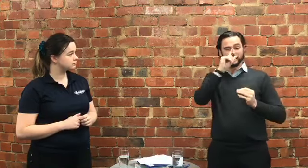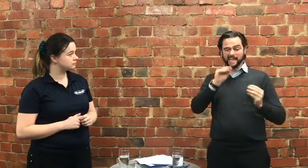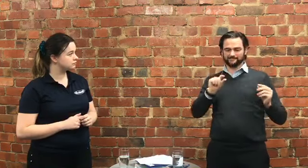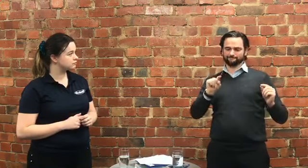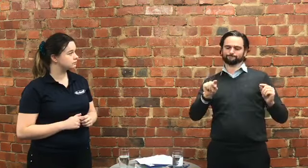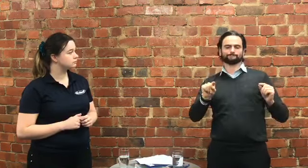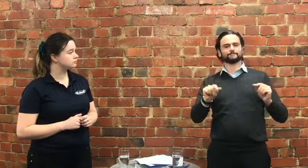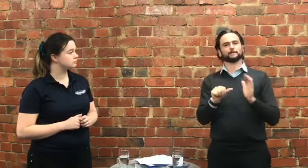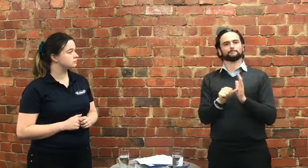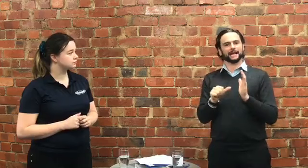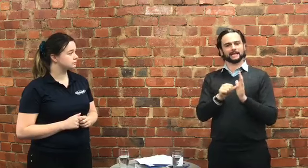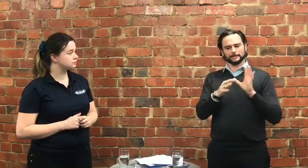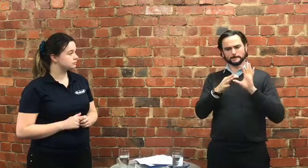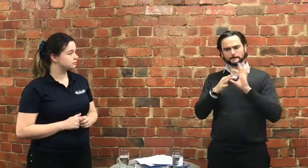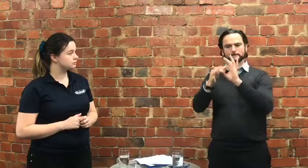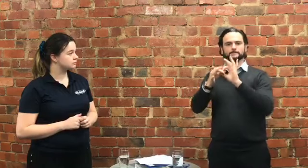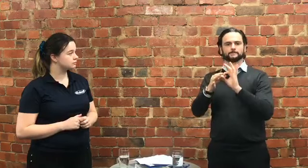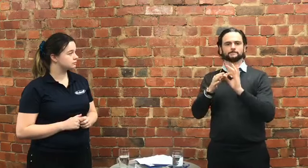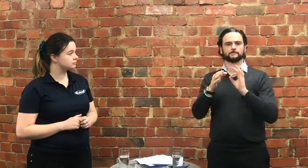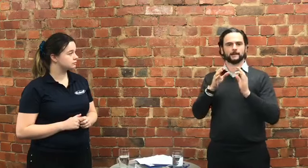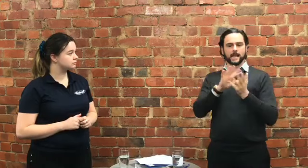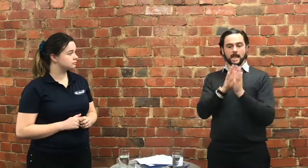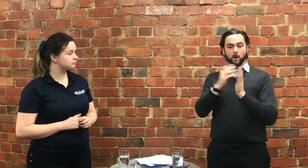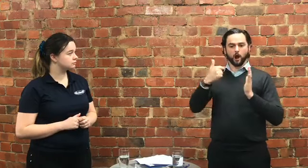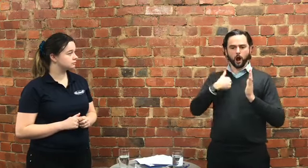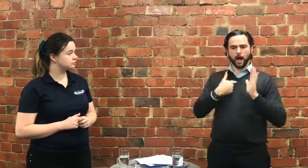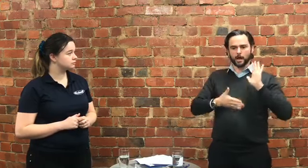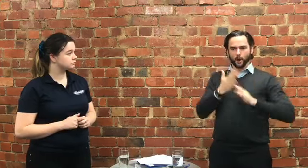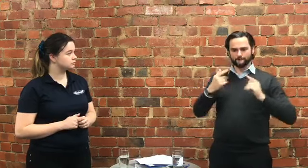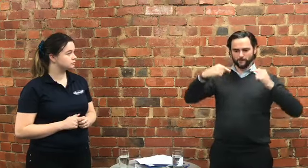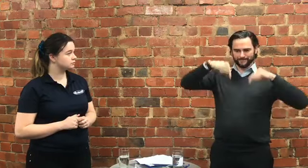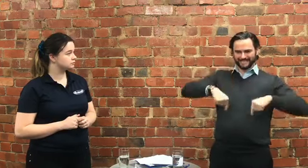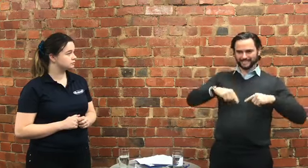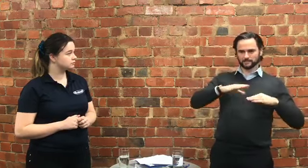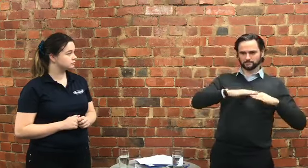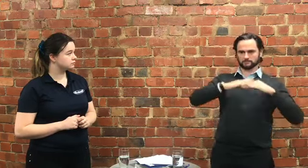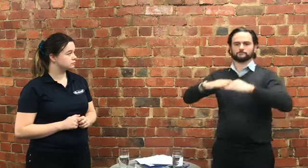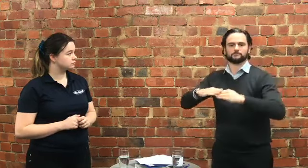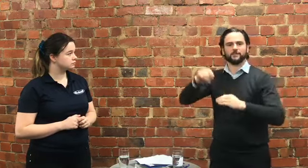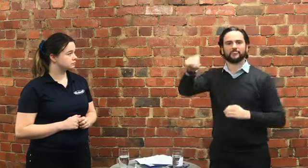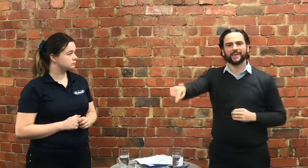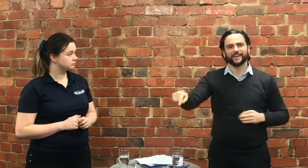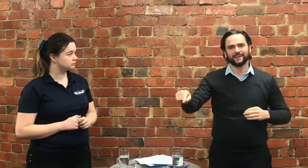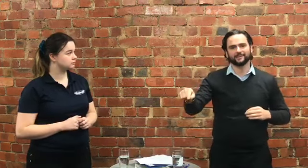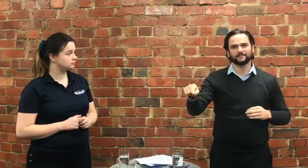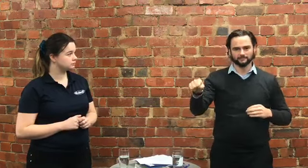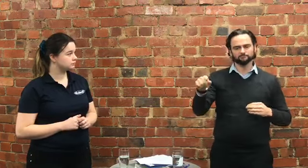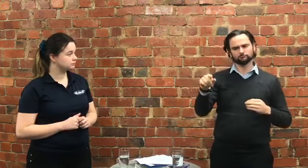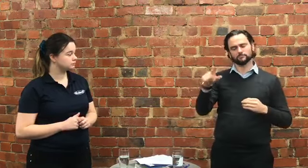You can make sure that that's included in your plan. So that money is included in your plan